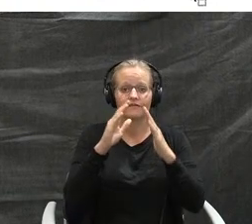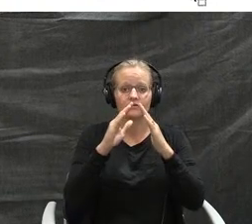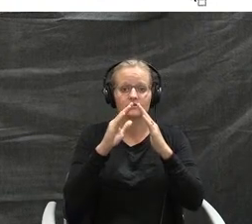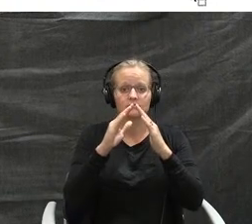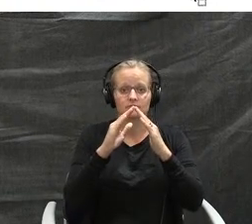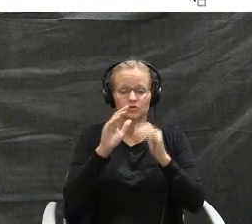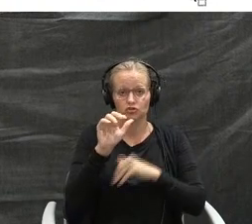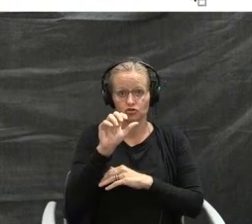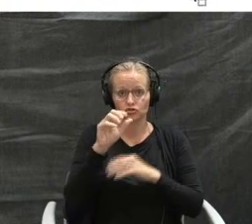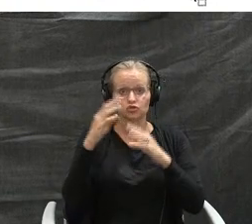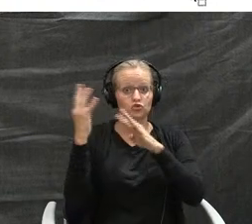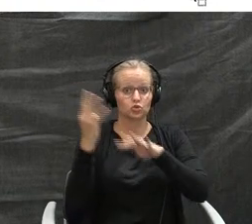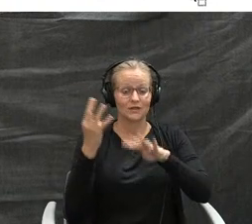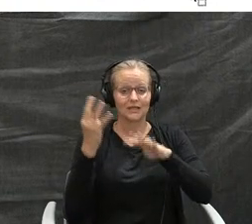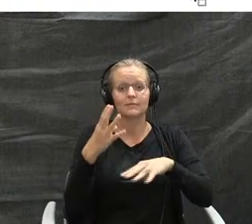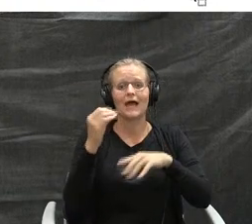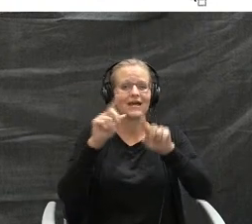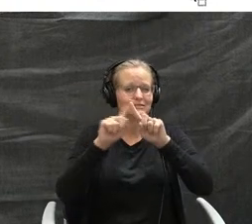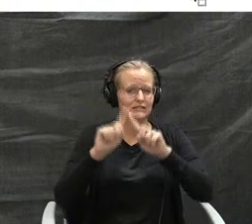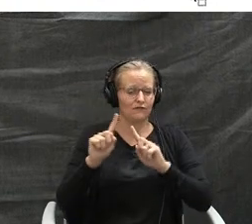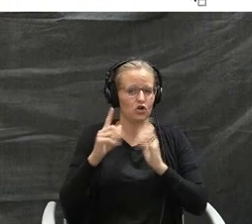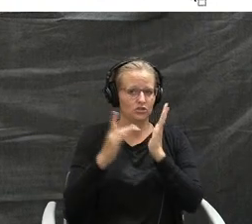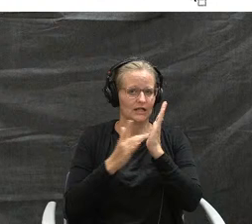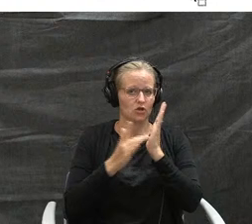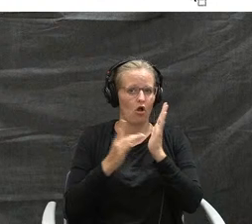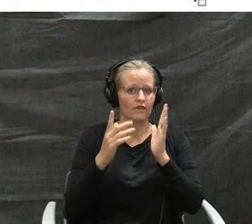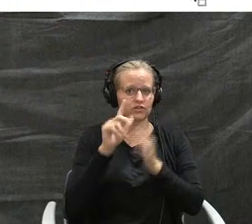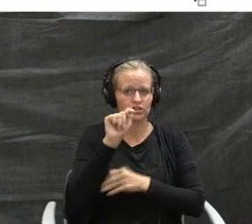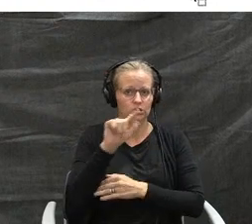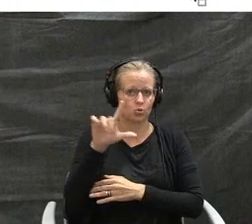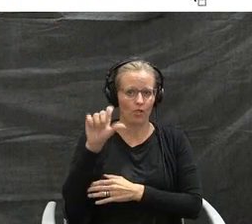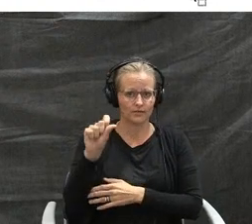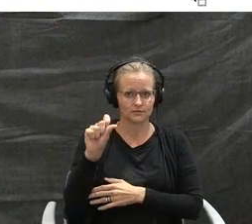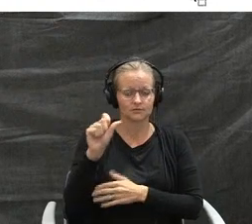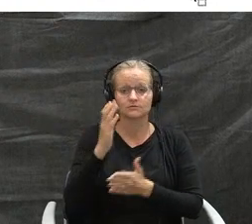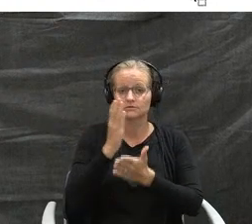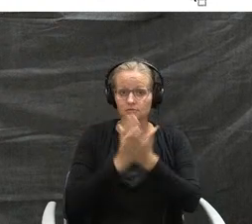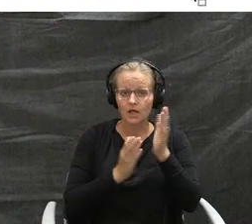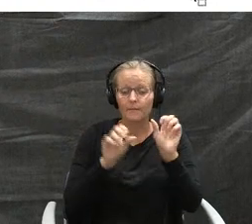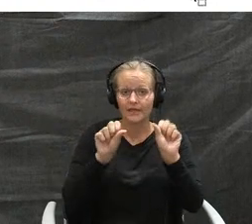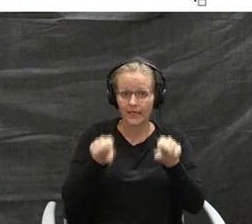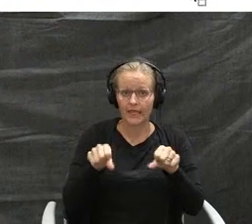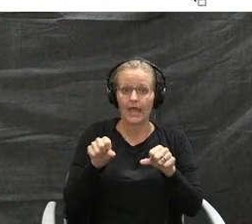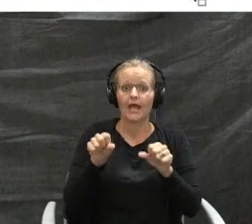Some courses may meet in the in person depending upon space